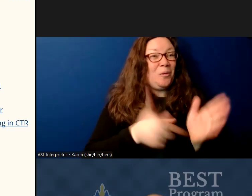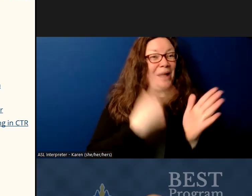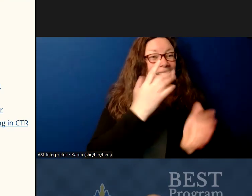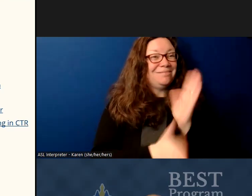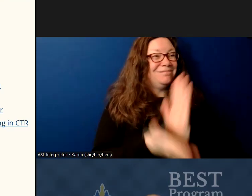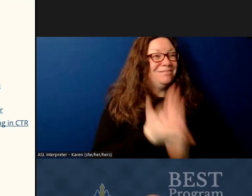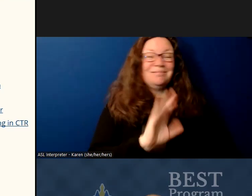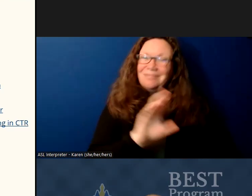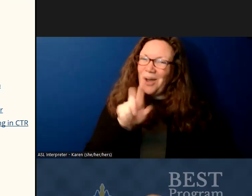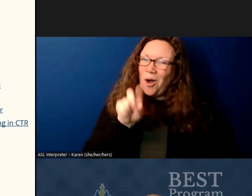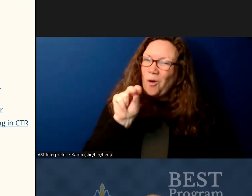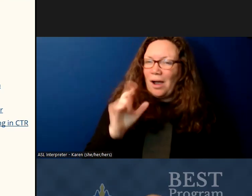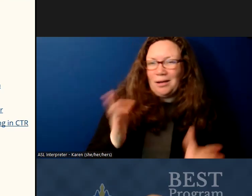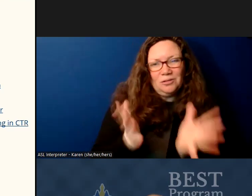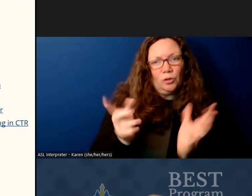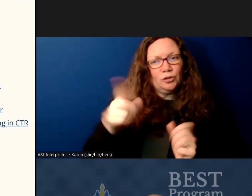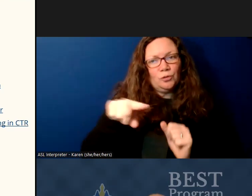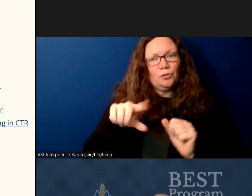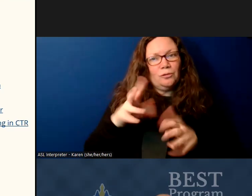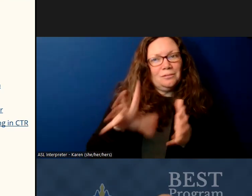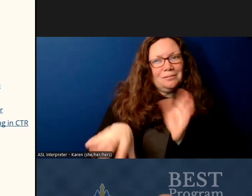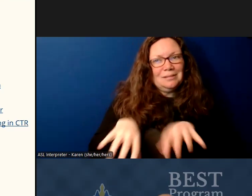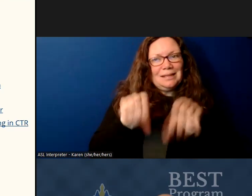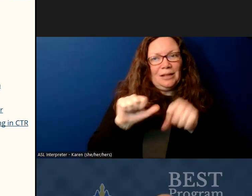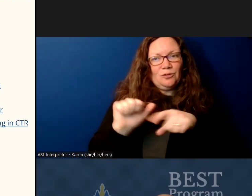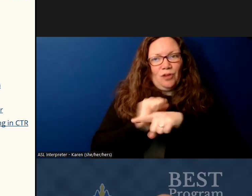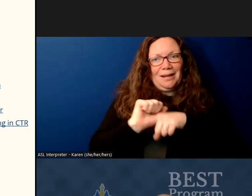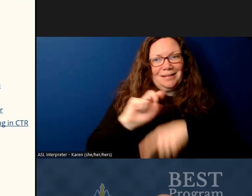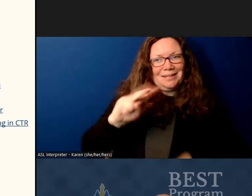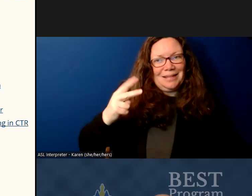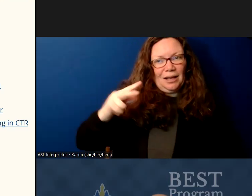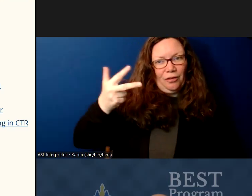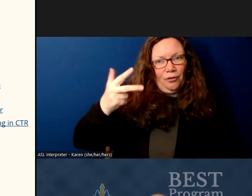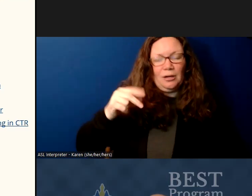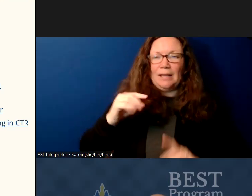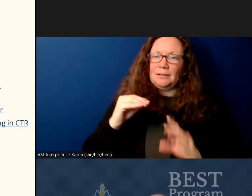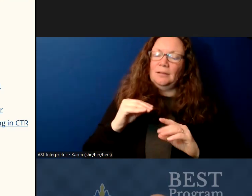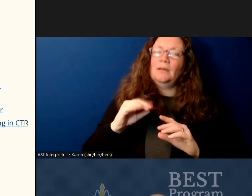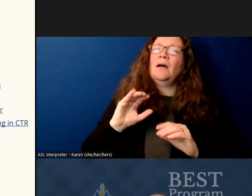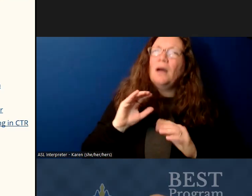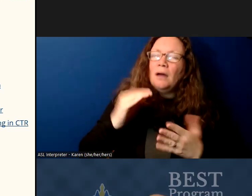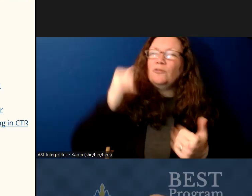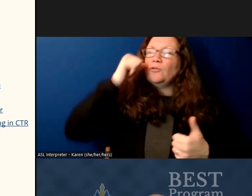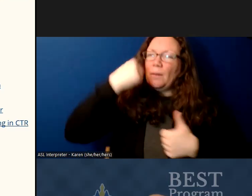Be aware of the mosaic resources we have created on, Mosaic Resource Library on the TR internet.